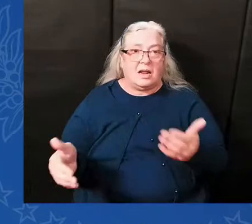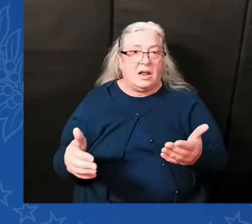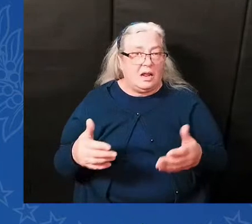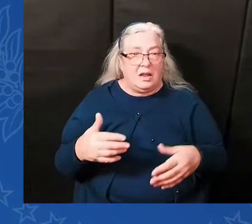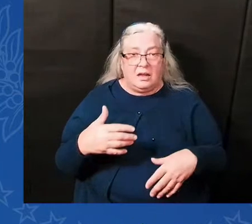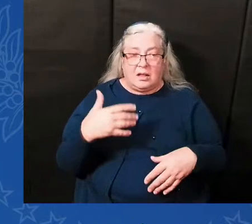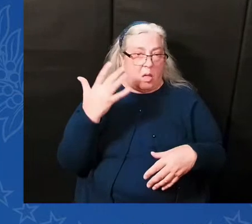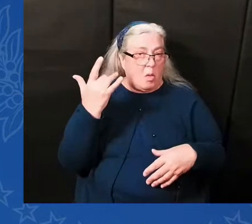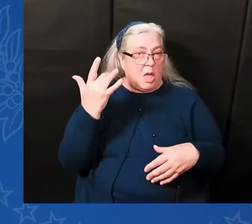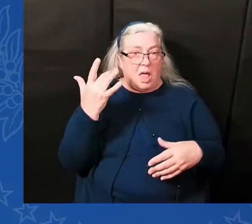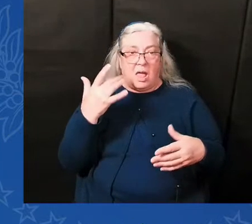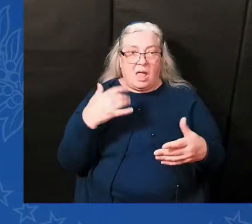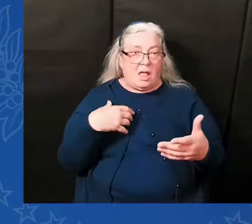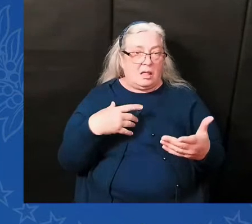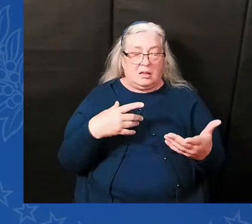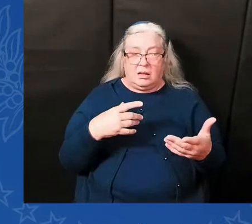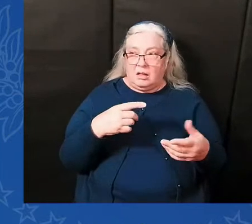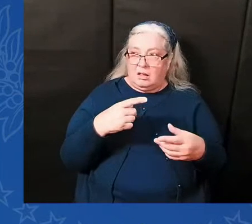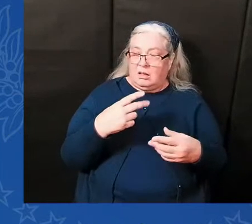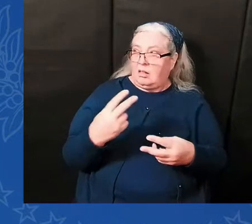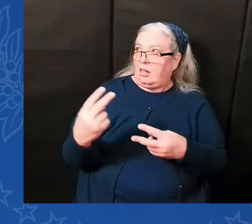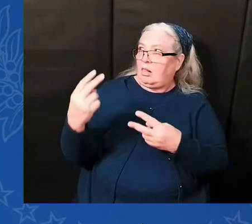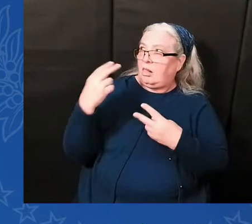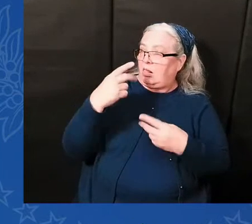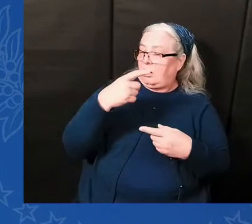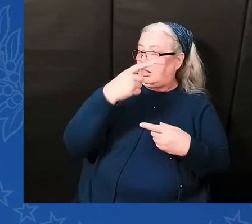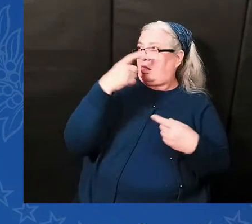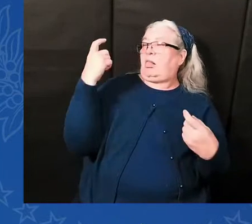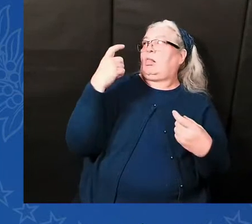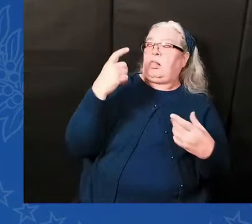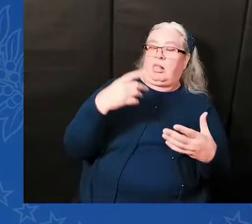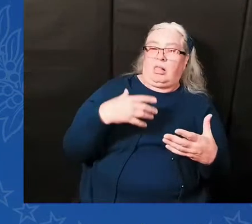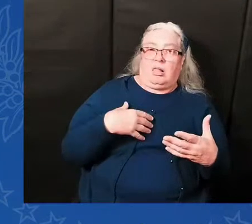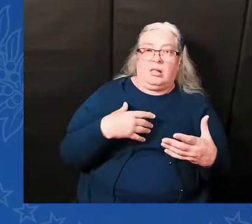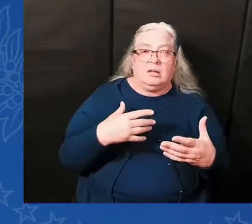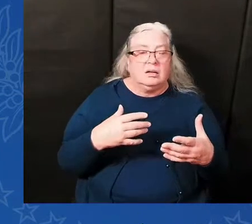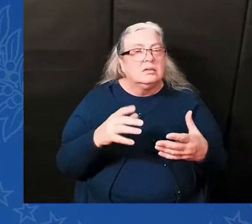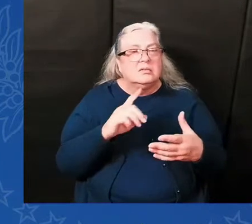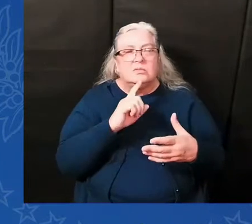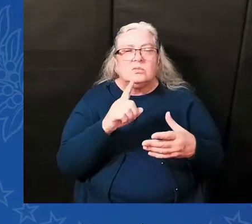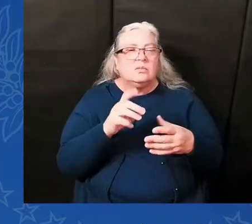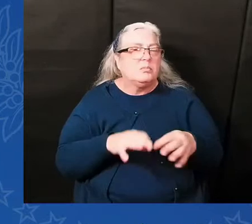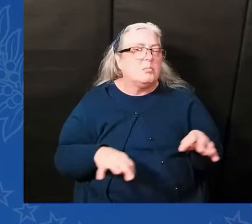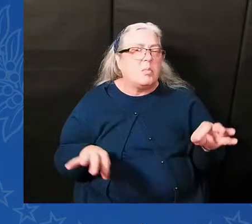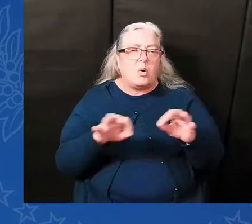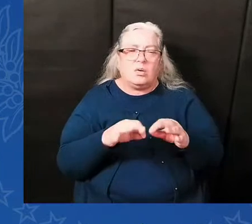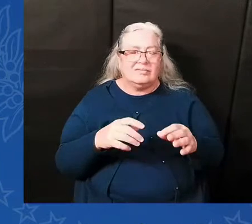But we also know we need to do more on the front end to help firefighters cope with the mental health challenges